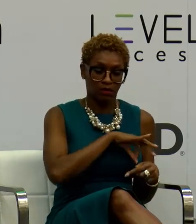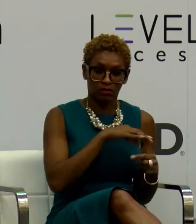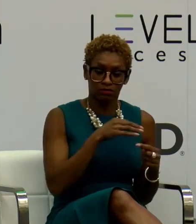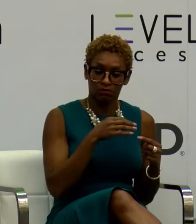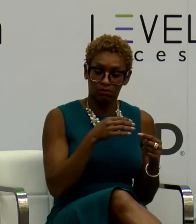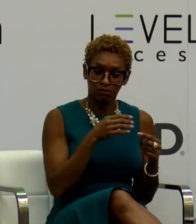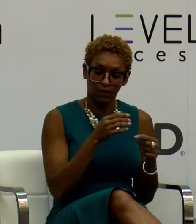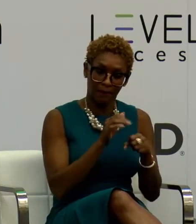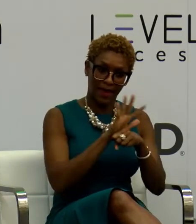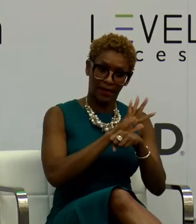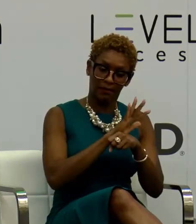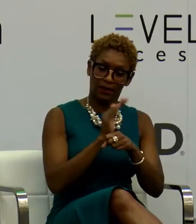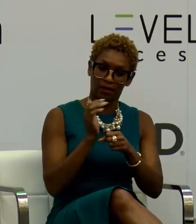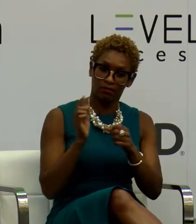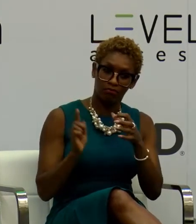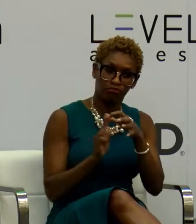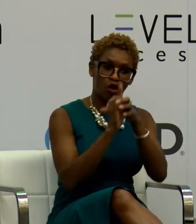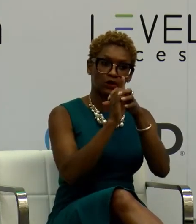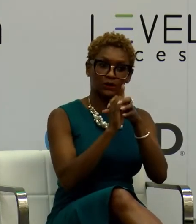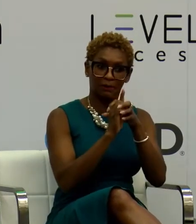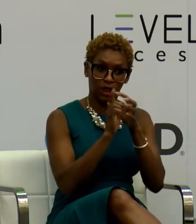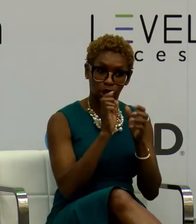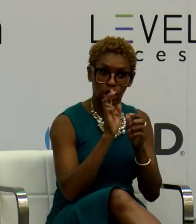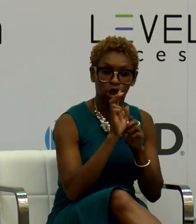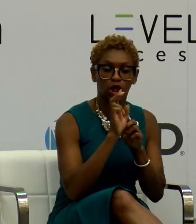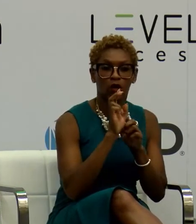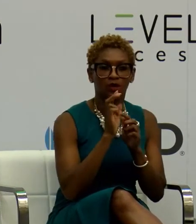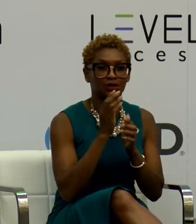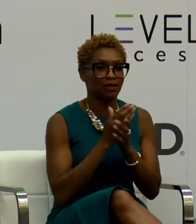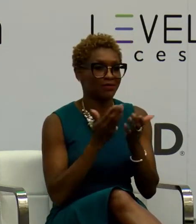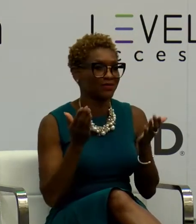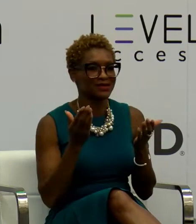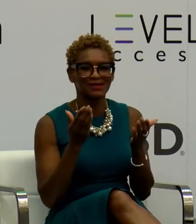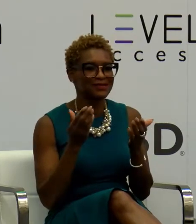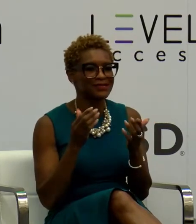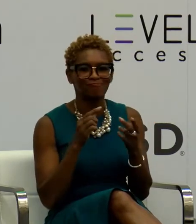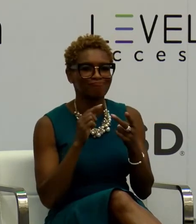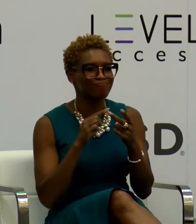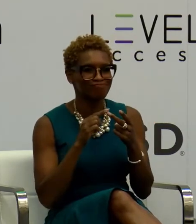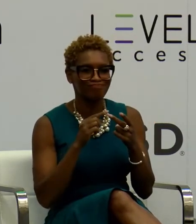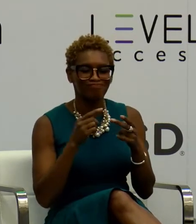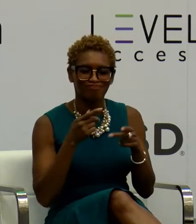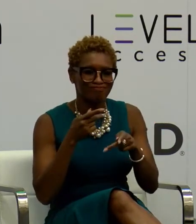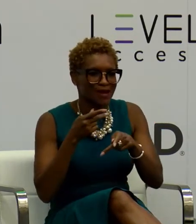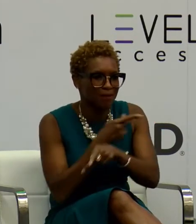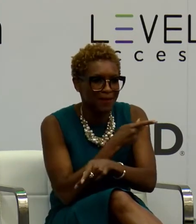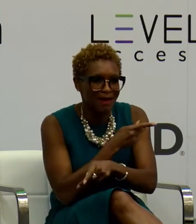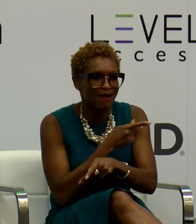We've seen some positive benefits when the COVID came up, that there was changes that